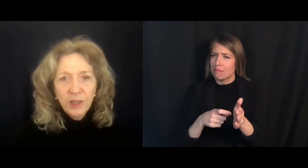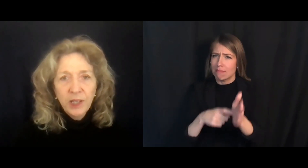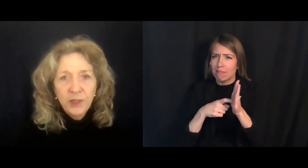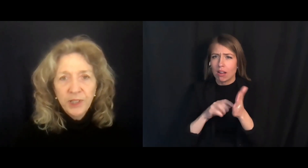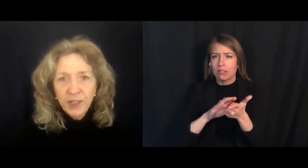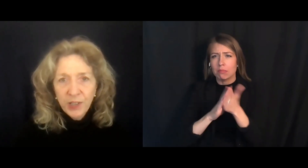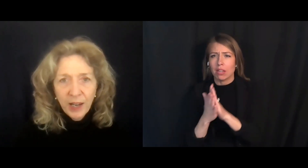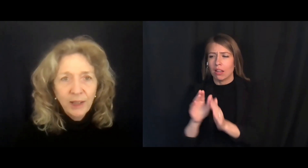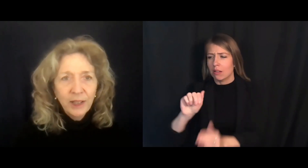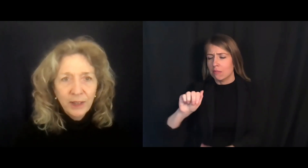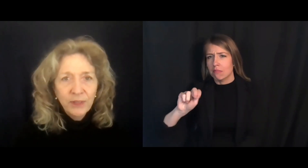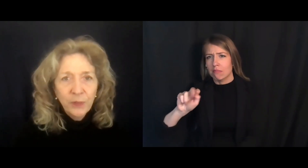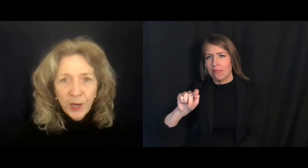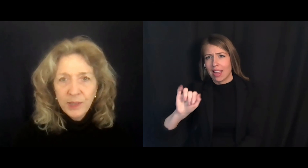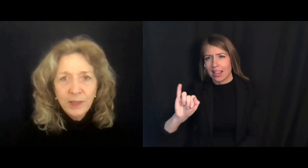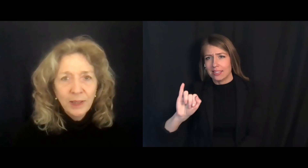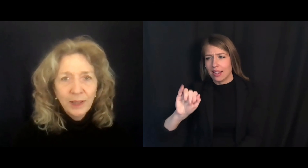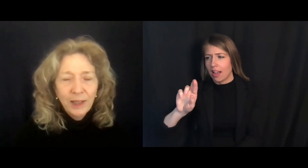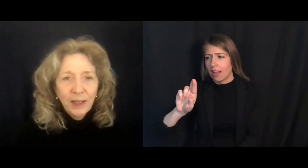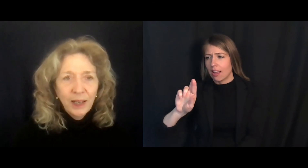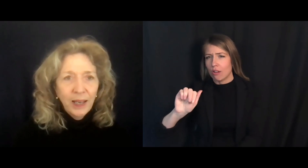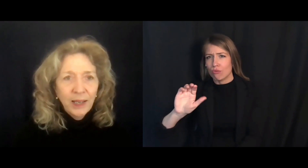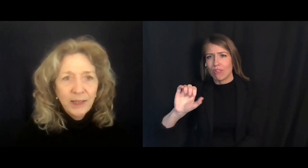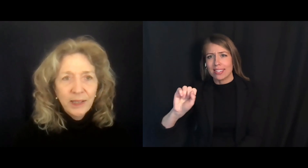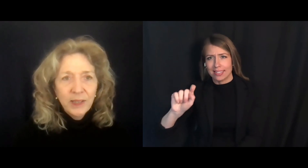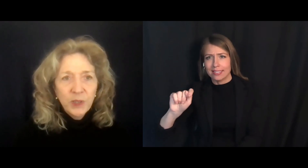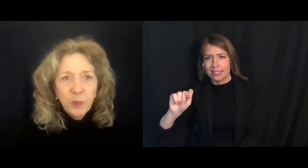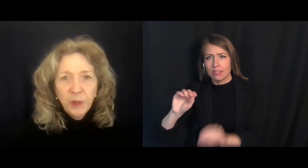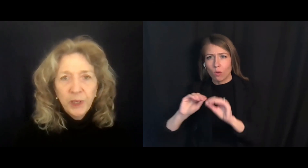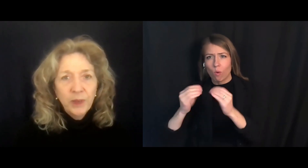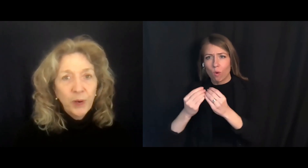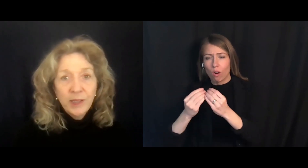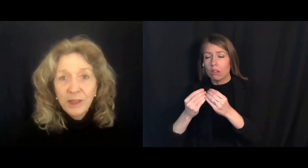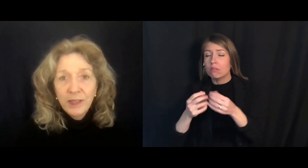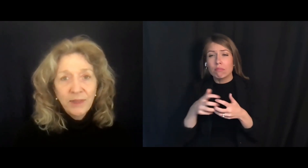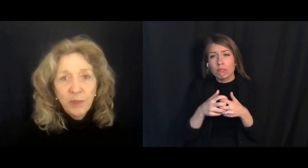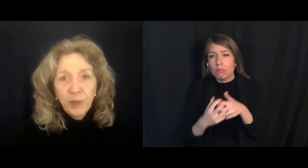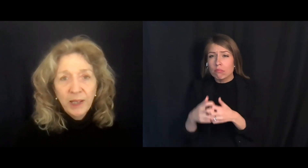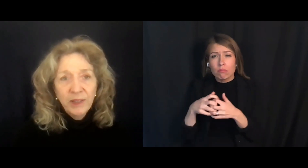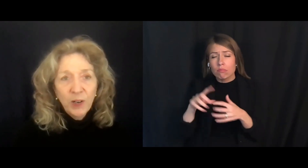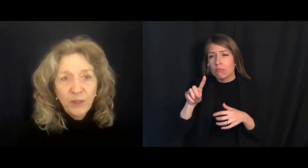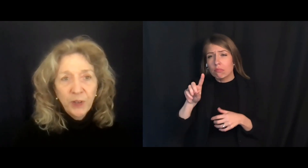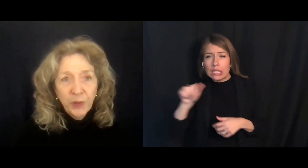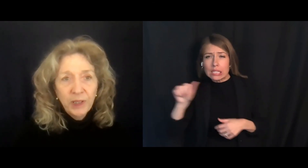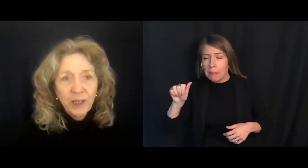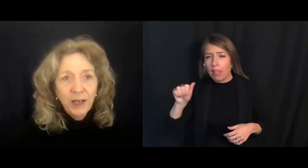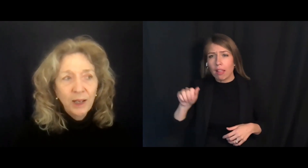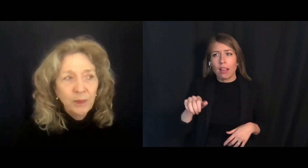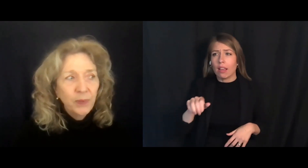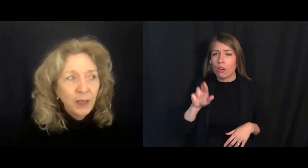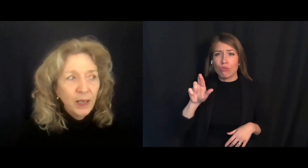and the intersectionality of race and disability and race, and deaf, deafblind, and hard of hearing